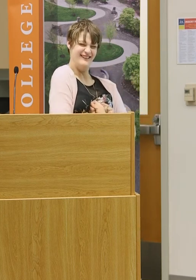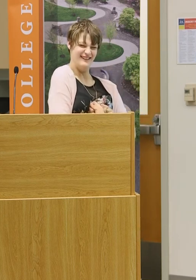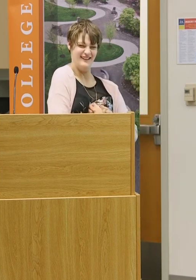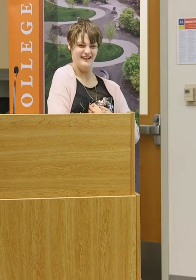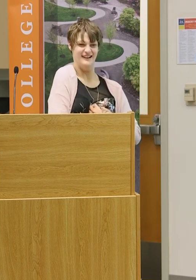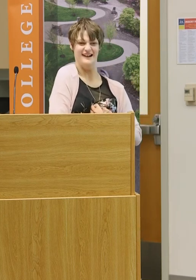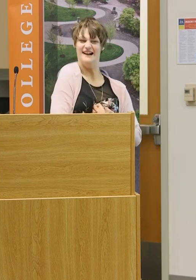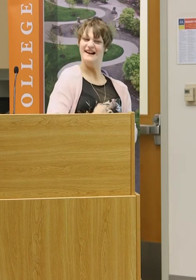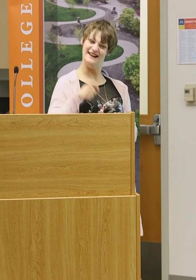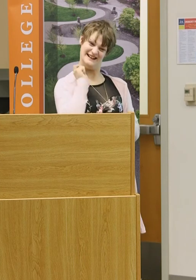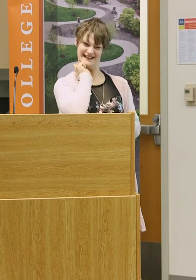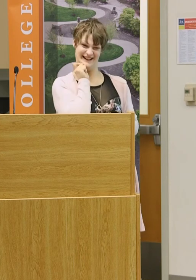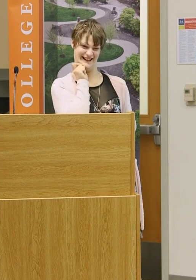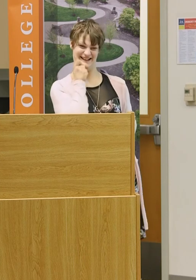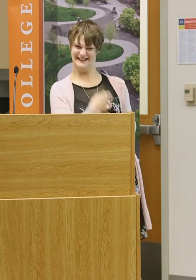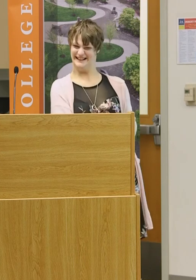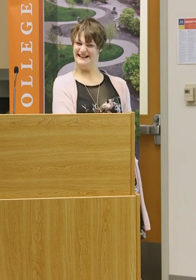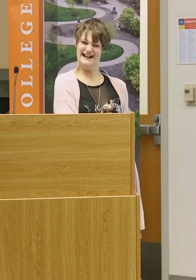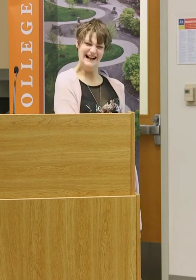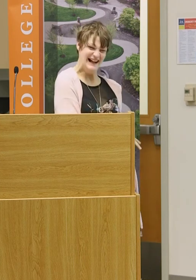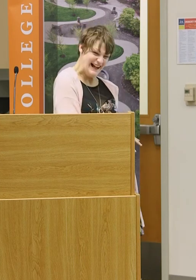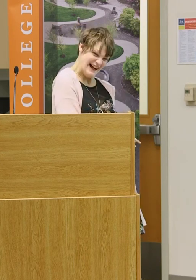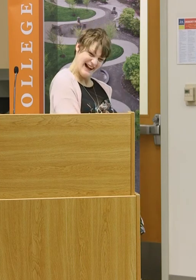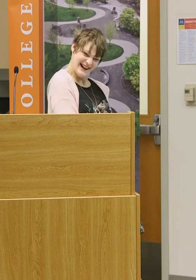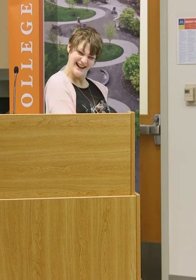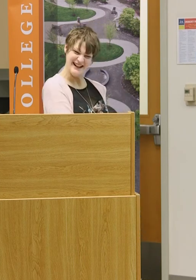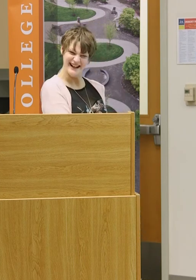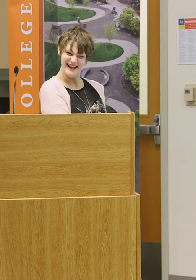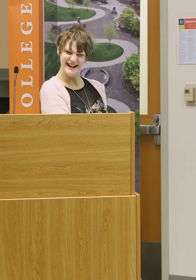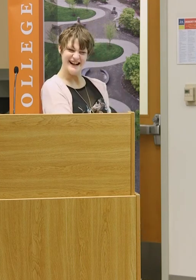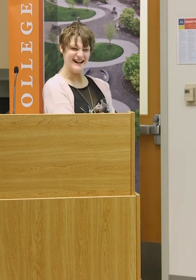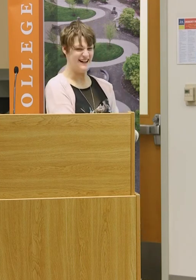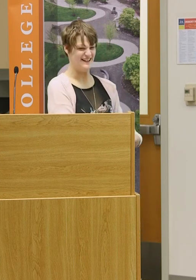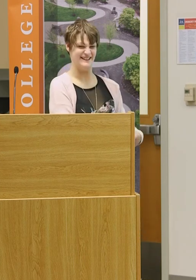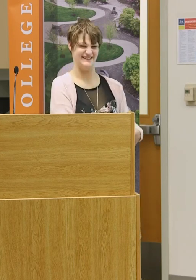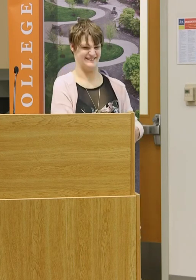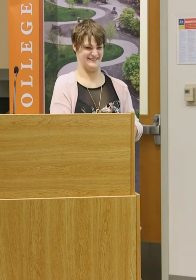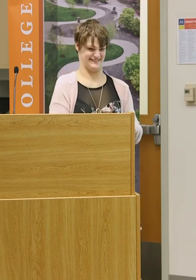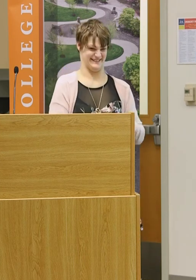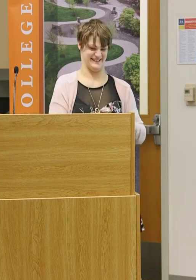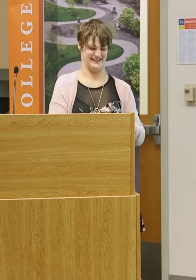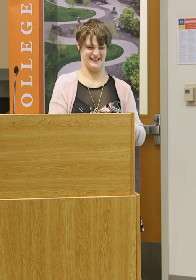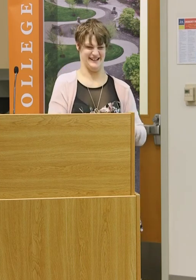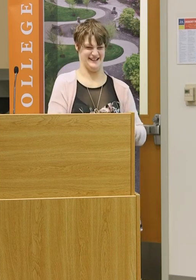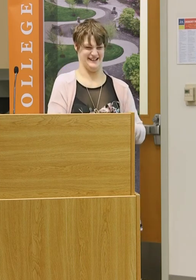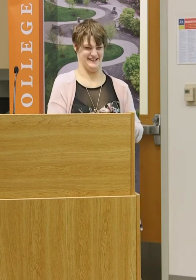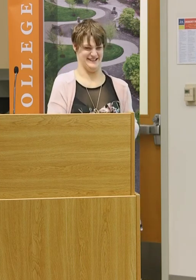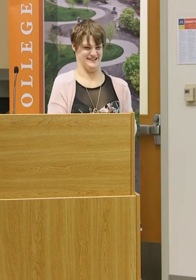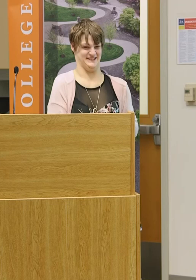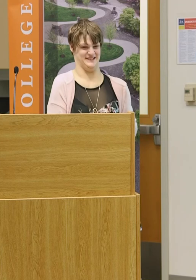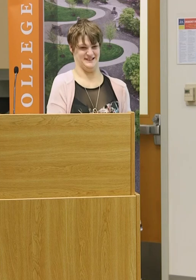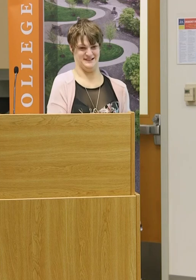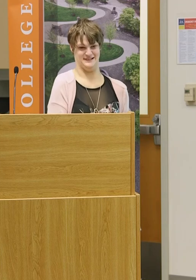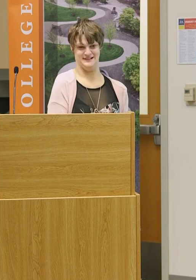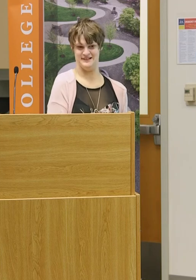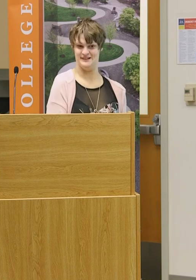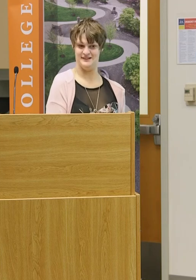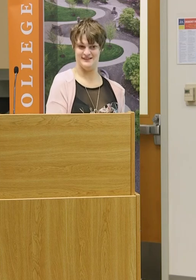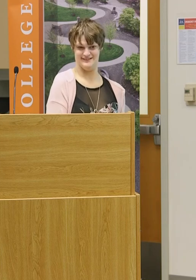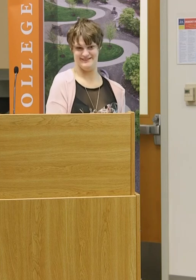and I was accepted into the English Academic I-BEST program, which is the Integrated Basic Education and Skills